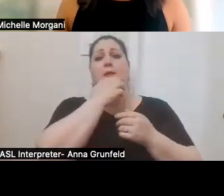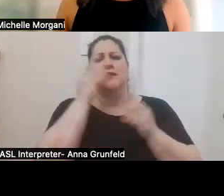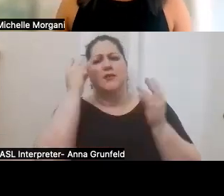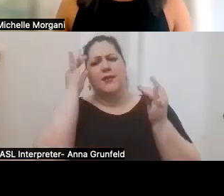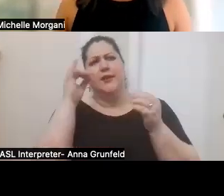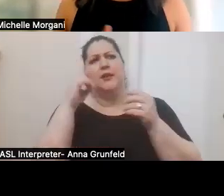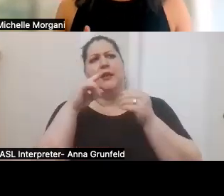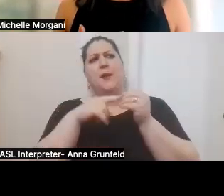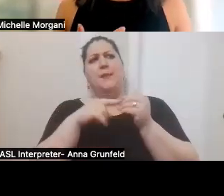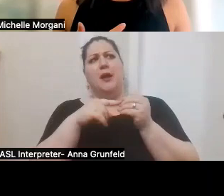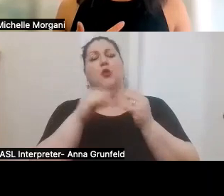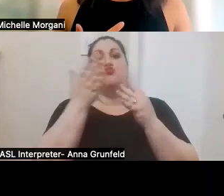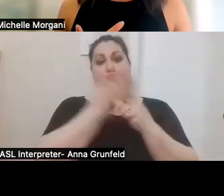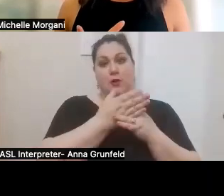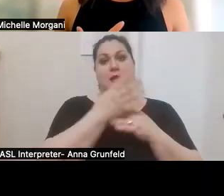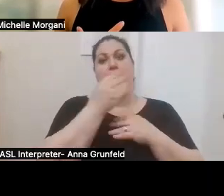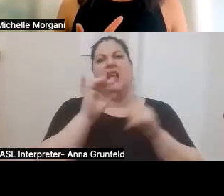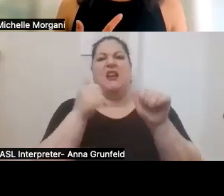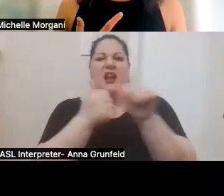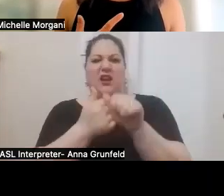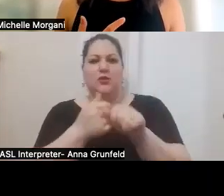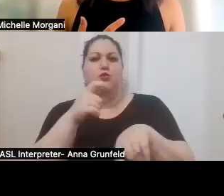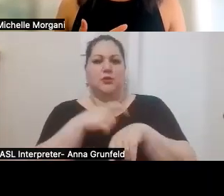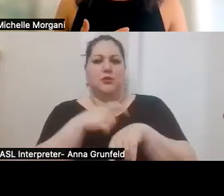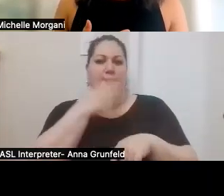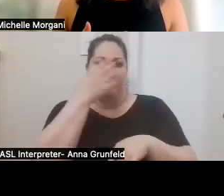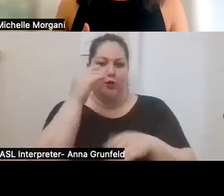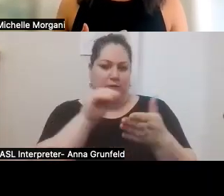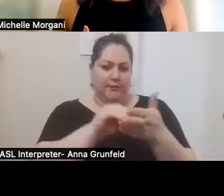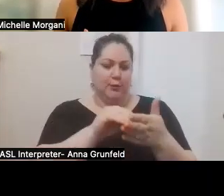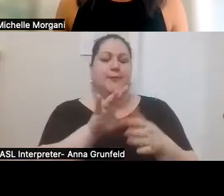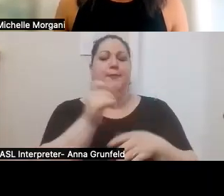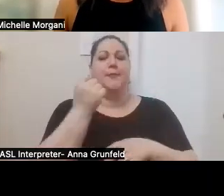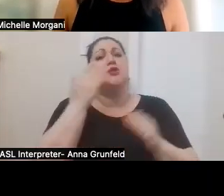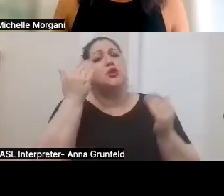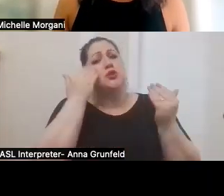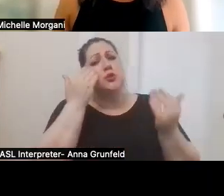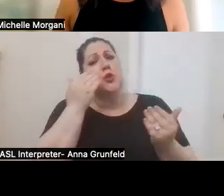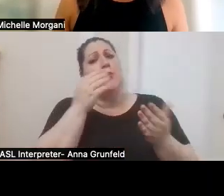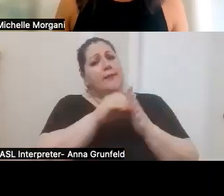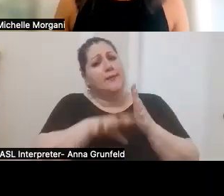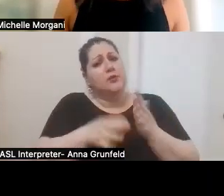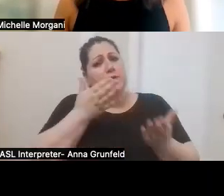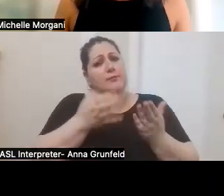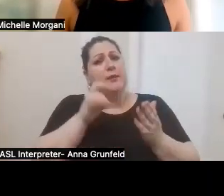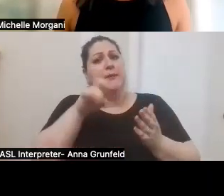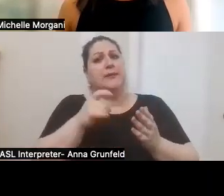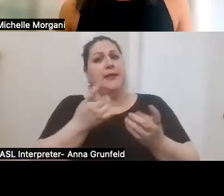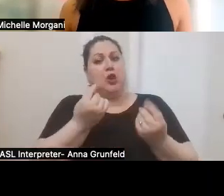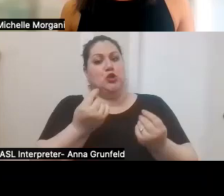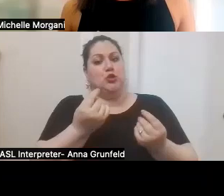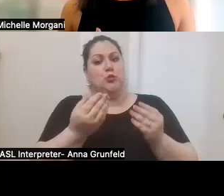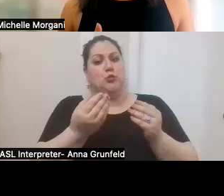But breaks and extra time would also help support knowing that the student may have to do some additional editing when they are doing speech to text.